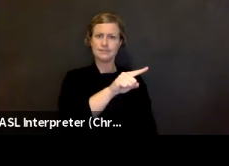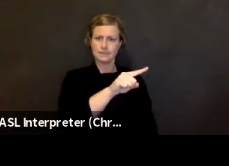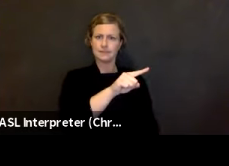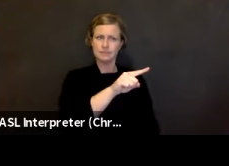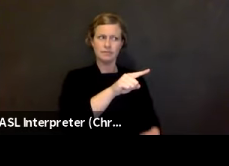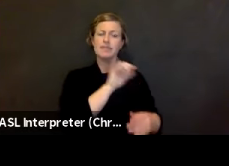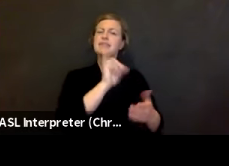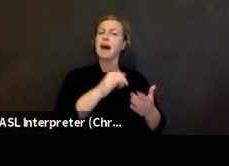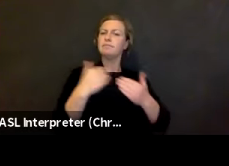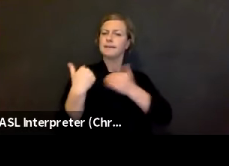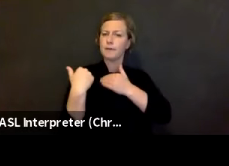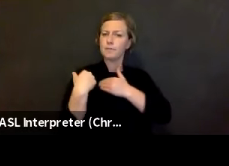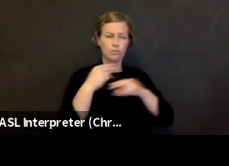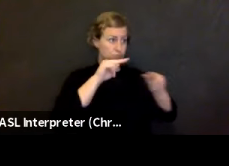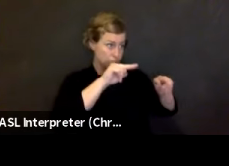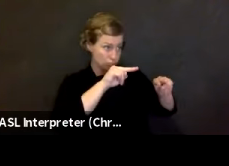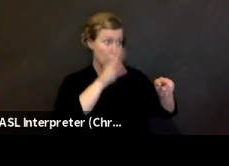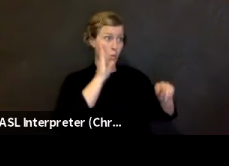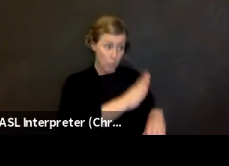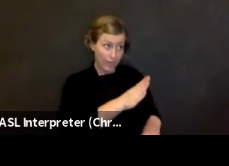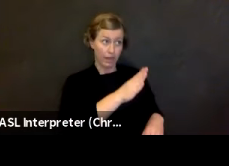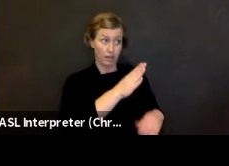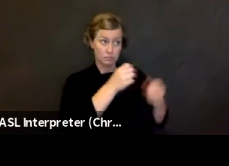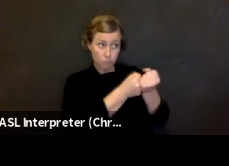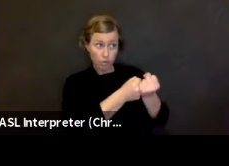convey. And who is going to make